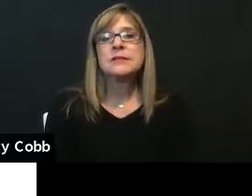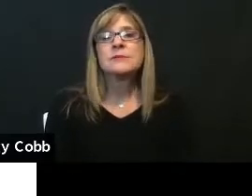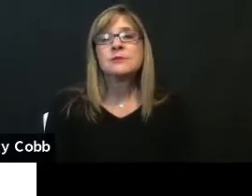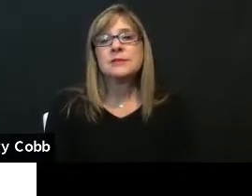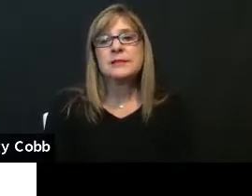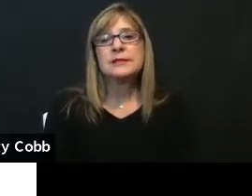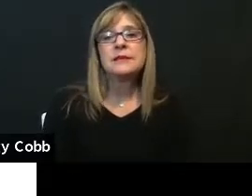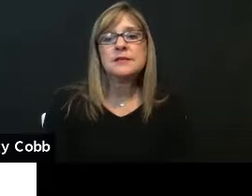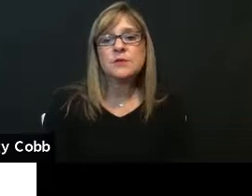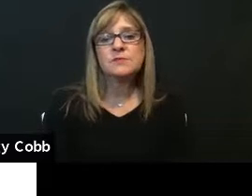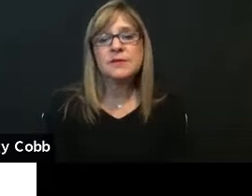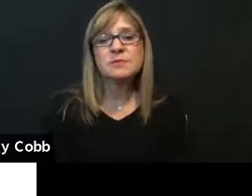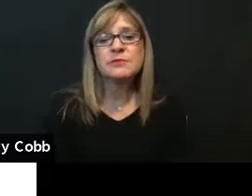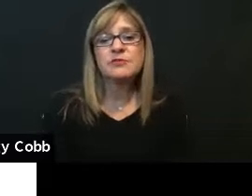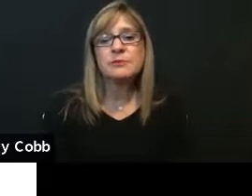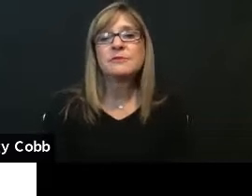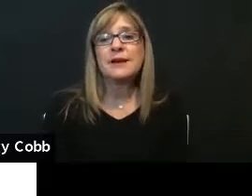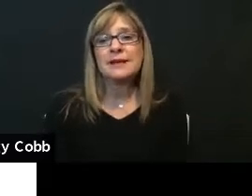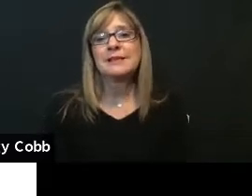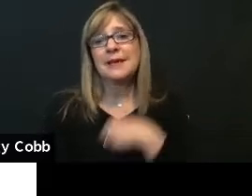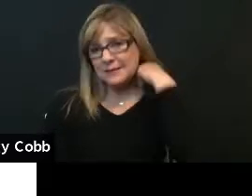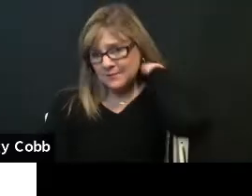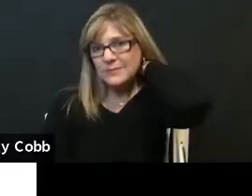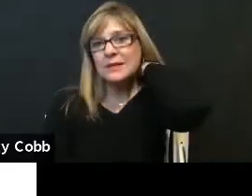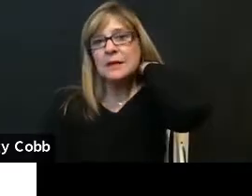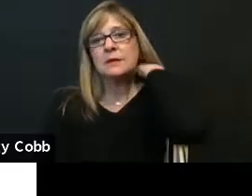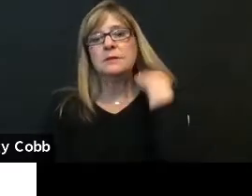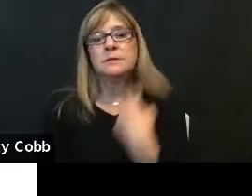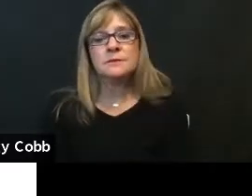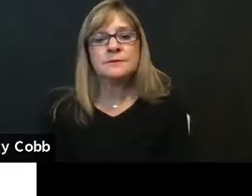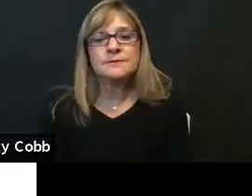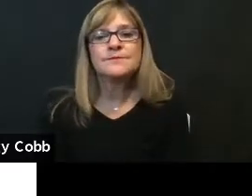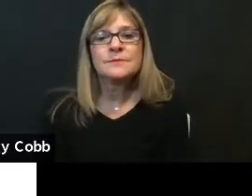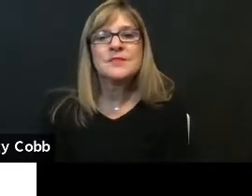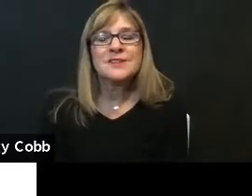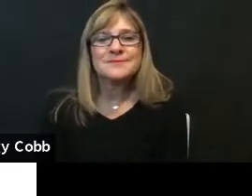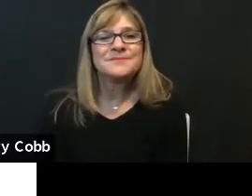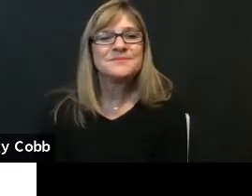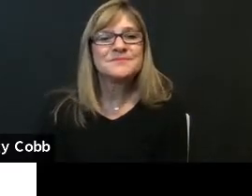TWC is responsible for providing that. [clears throat] So.